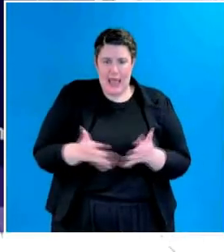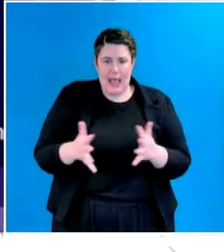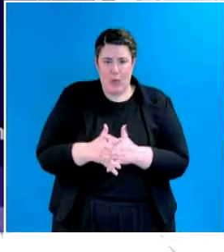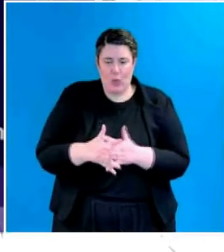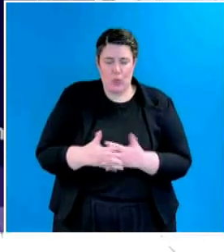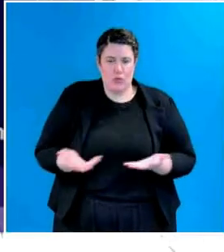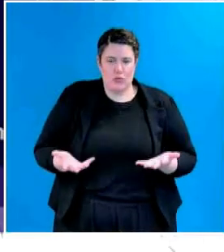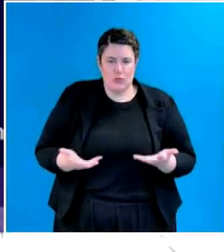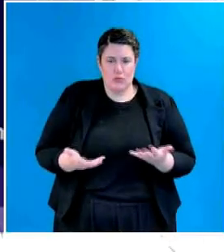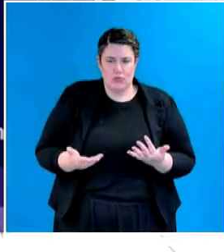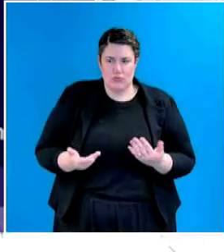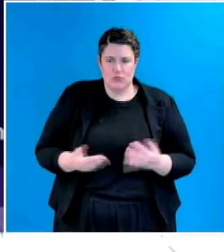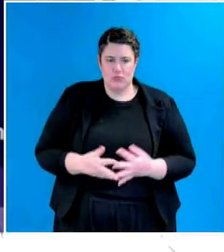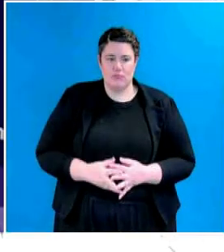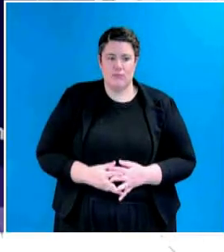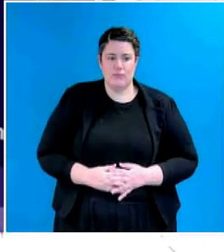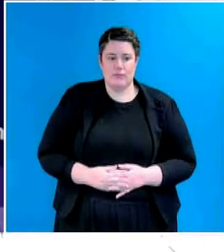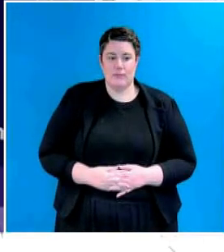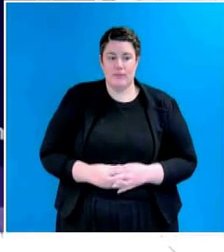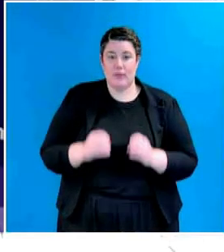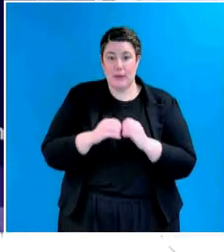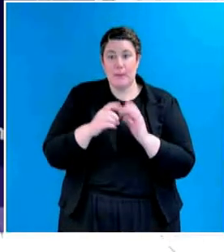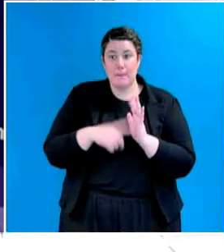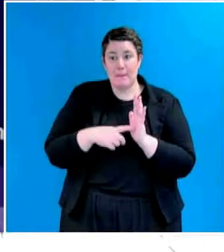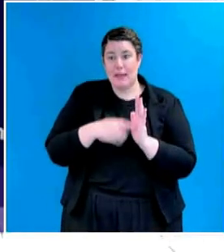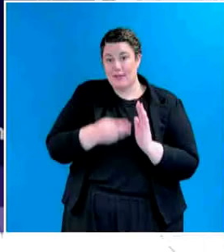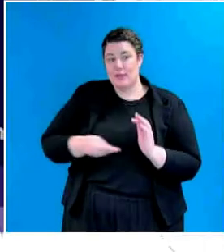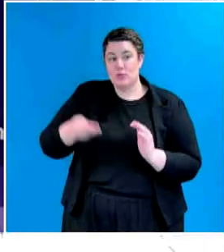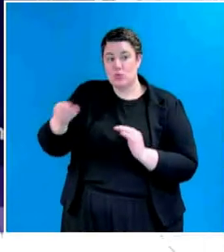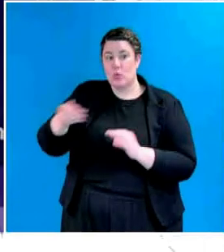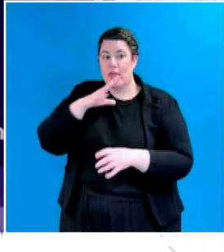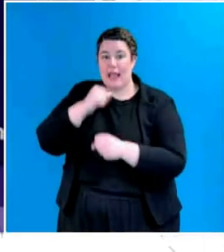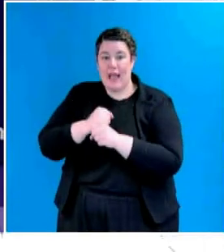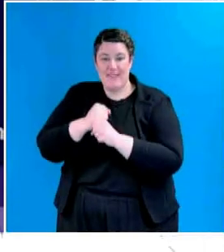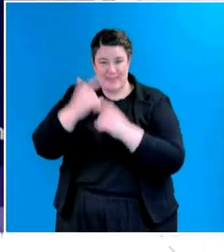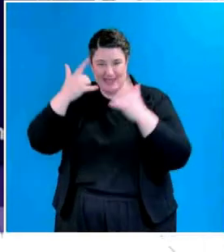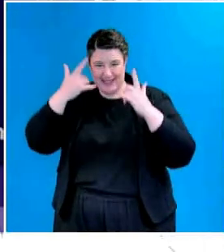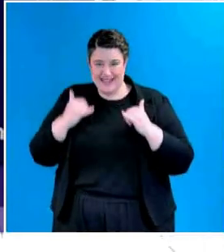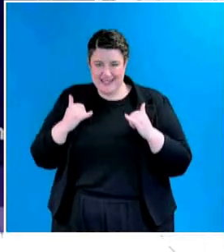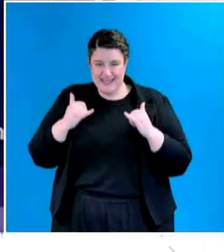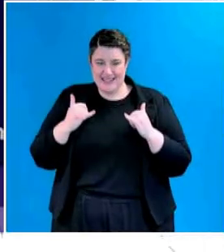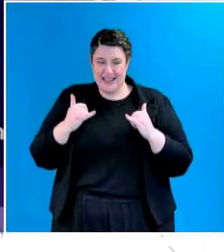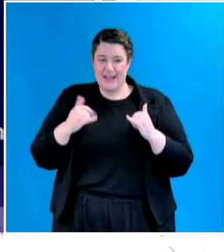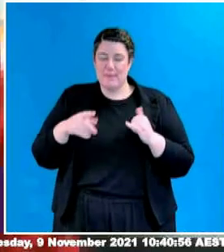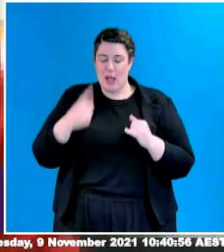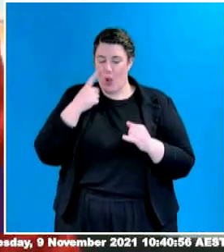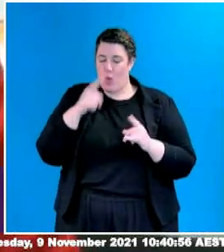Currently, we give the bill to the Government Solicitor but that looks like it may be changing.